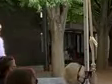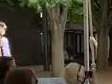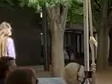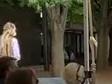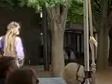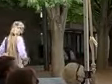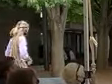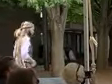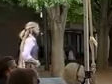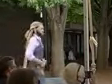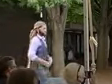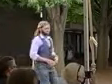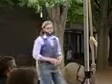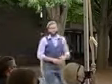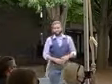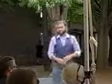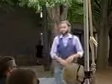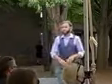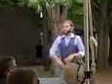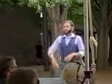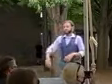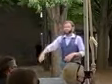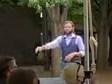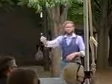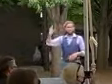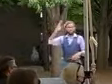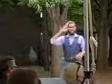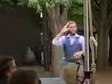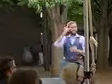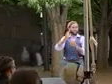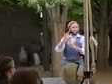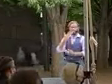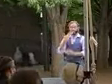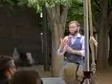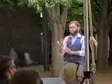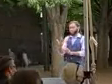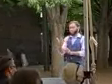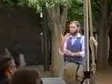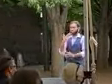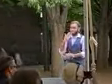Good afternoon. It's great to be here.